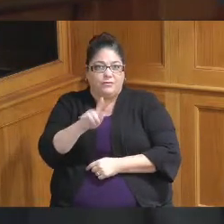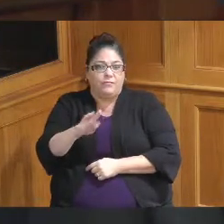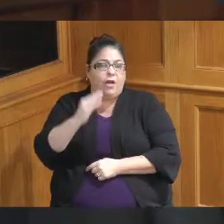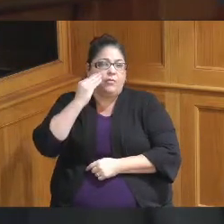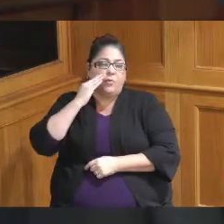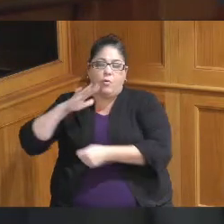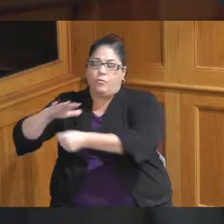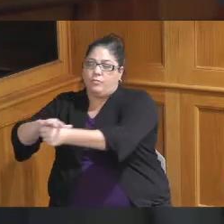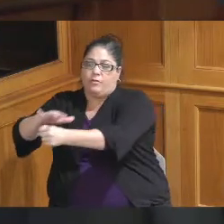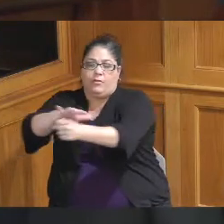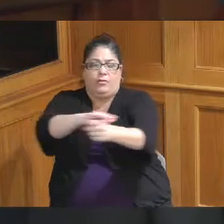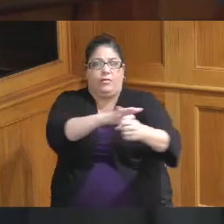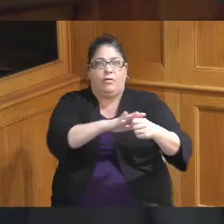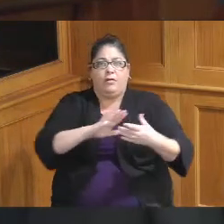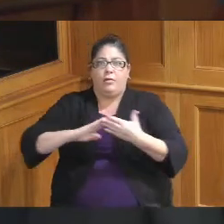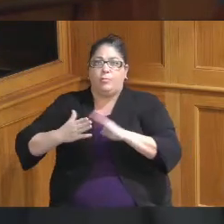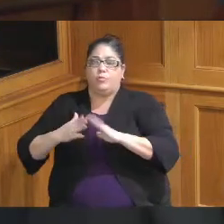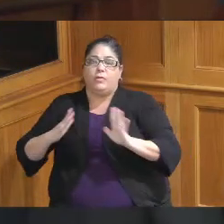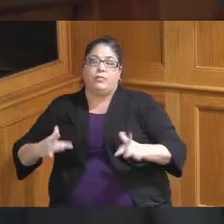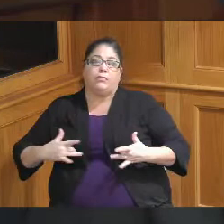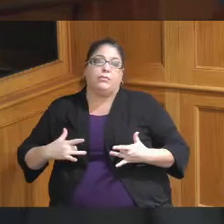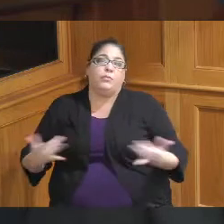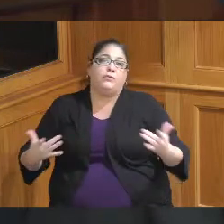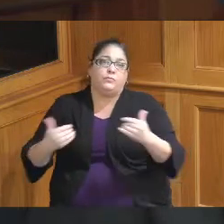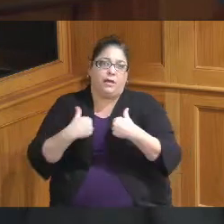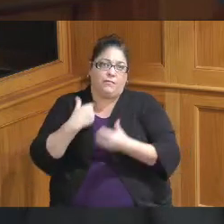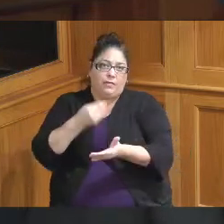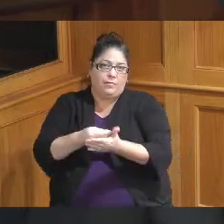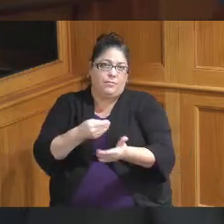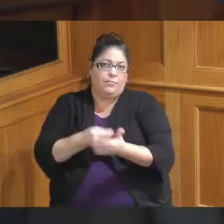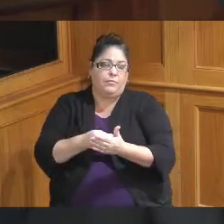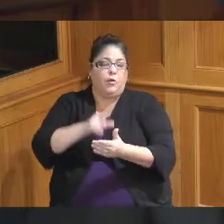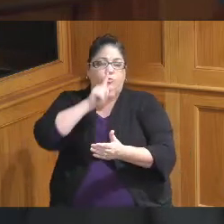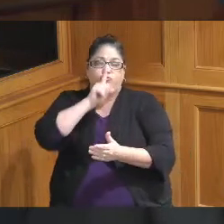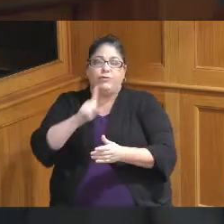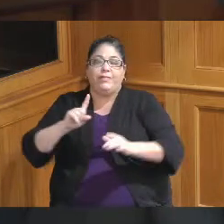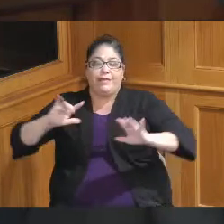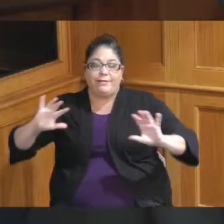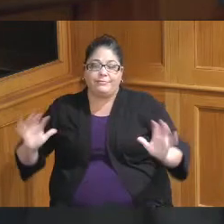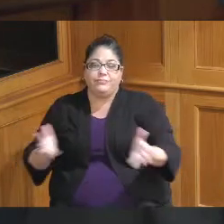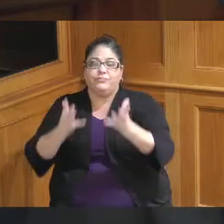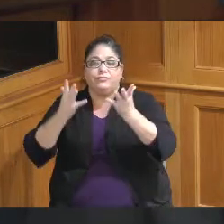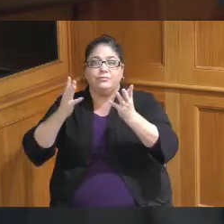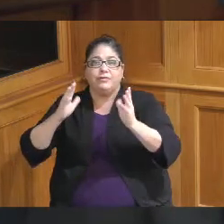grateful for this funding because it's it so helps catalyze projects and all the local jurisdictions